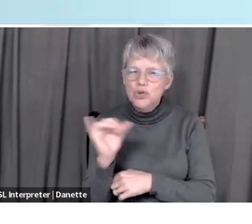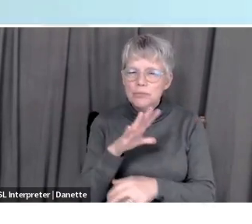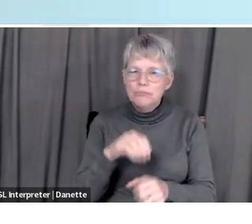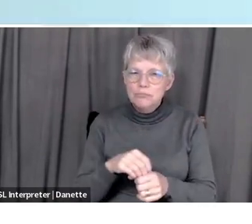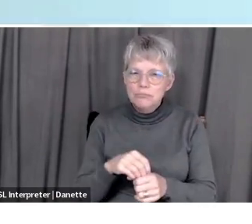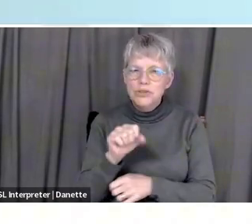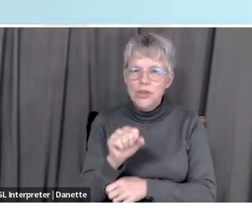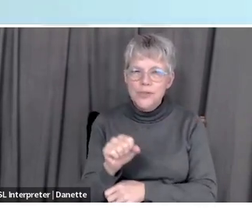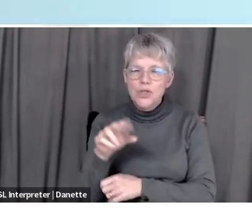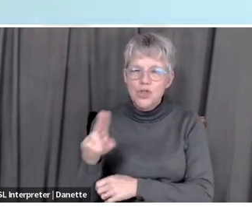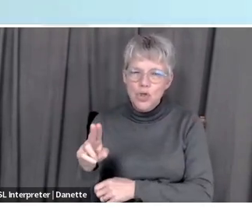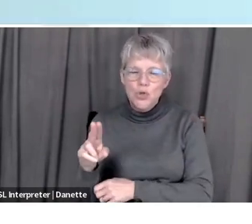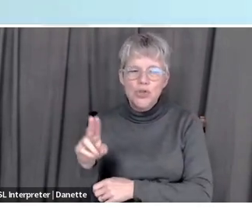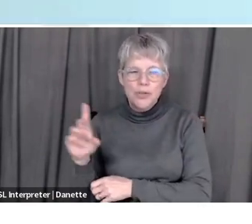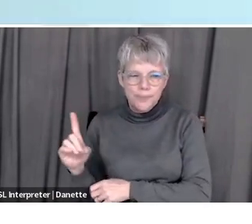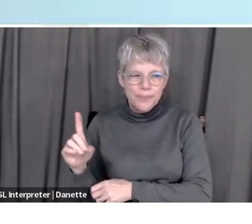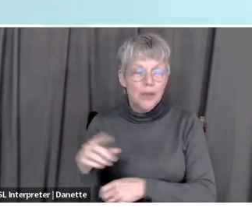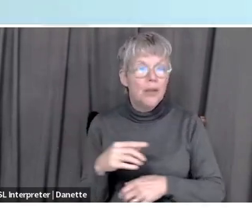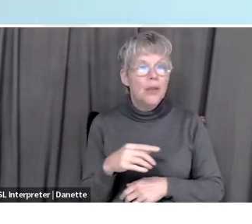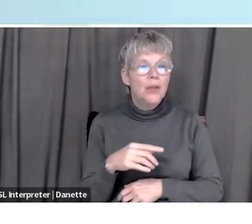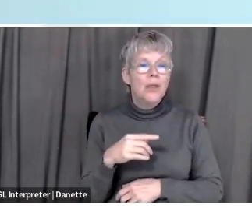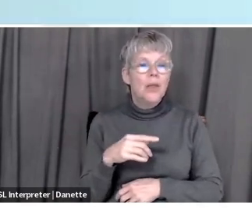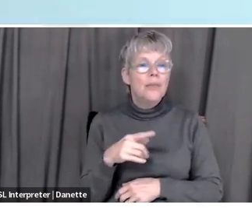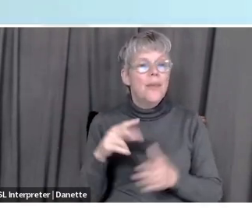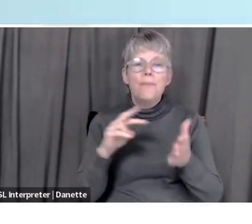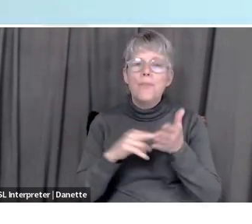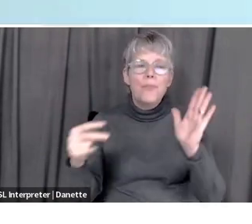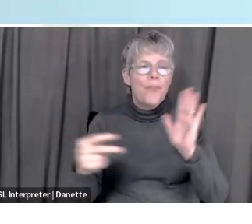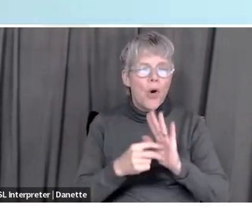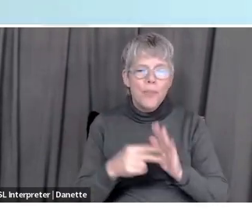Just to share a little bit of why Connections App was created and the